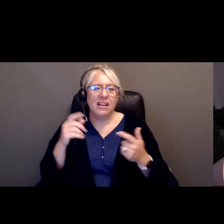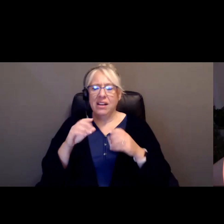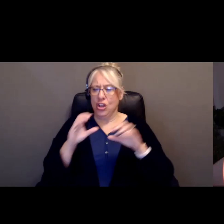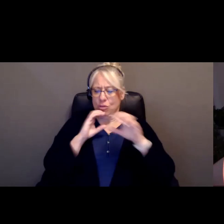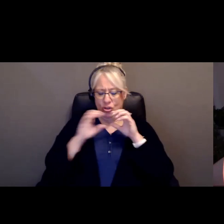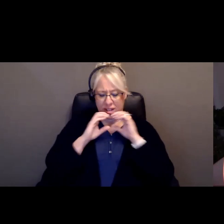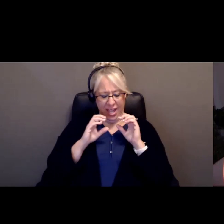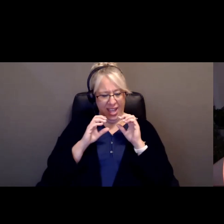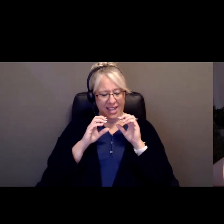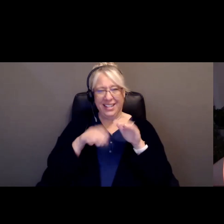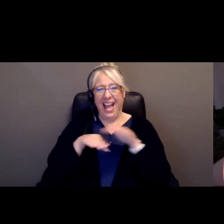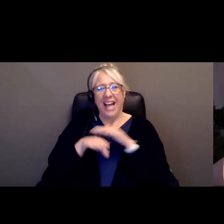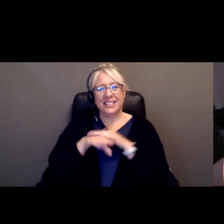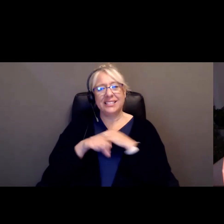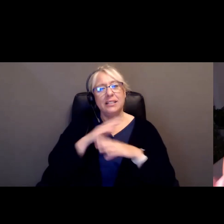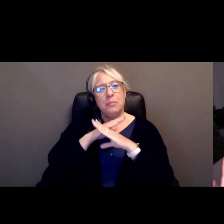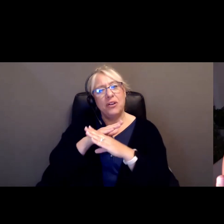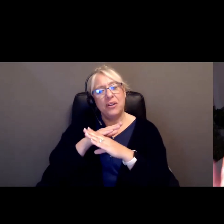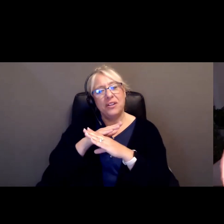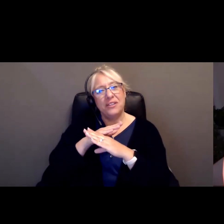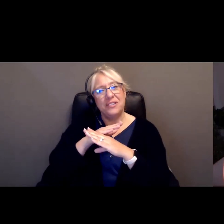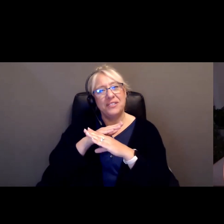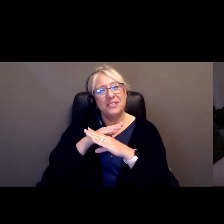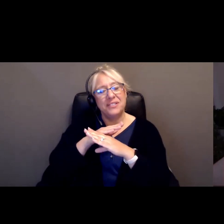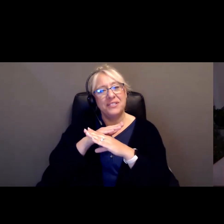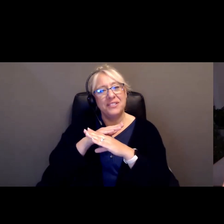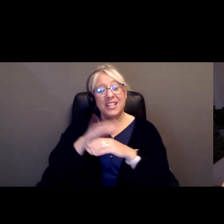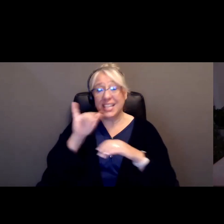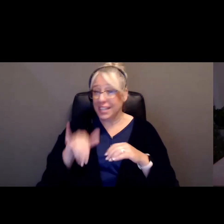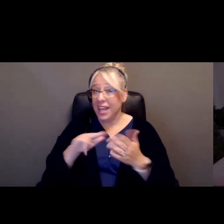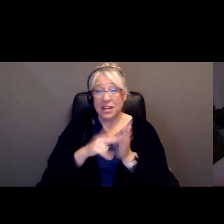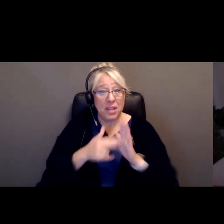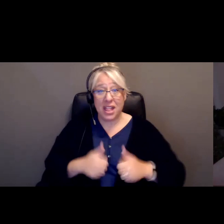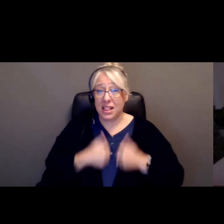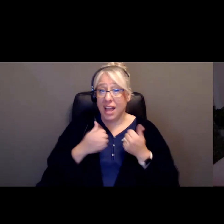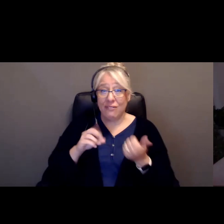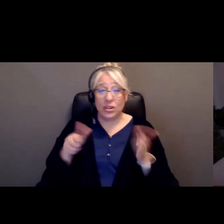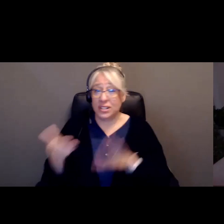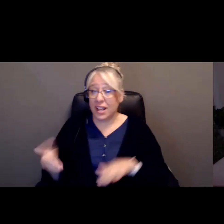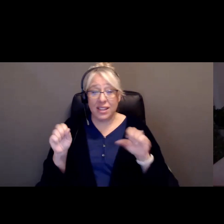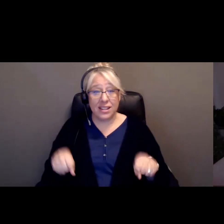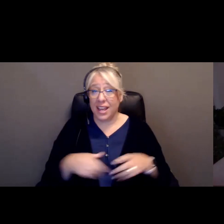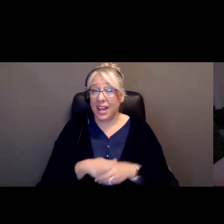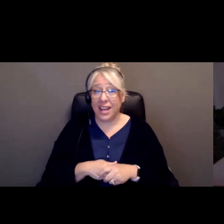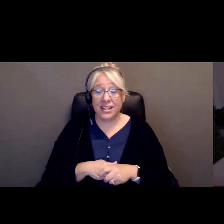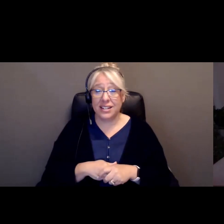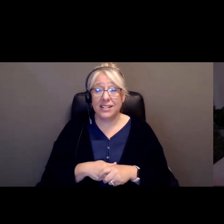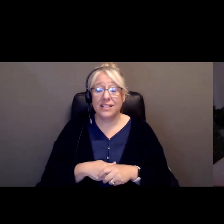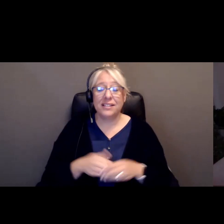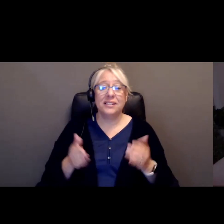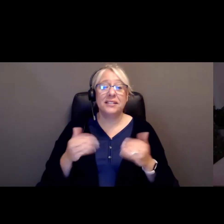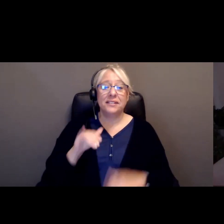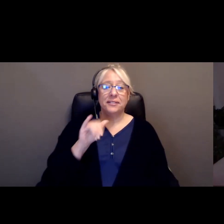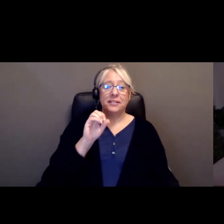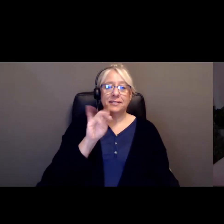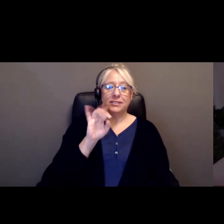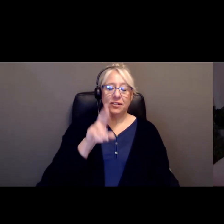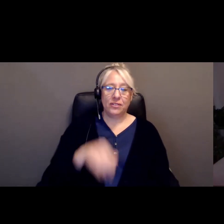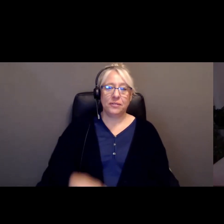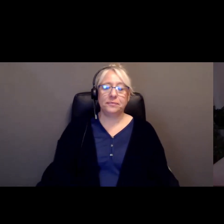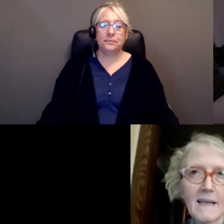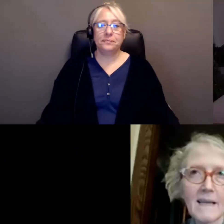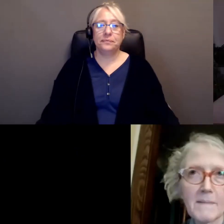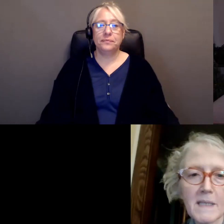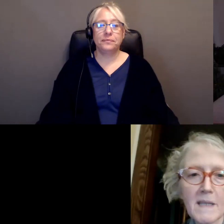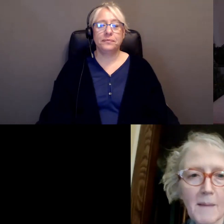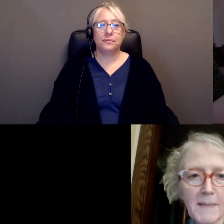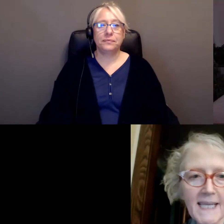access barrier that can be life or death. >> JENNIFER CHAMBERS: In a related topic,